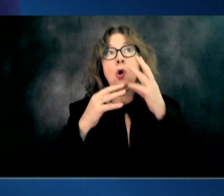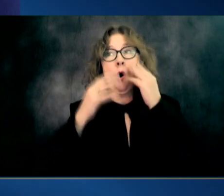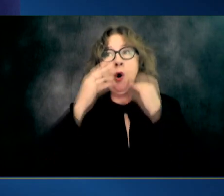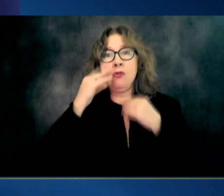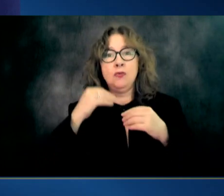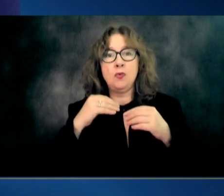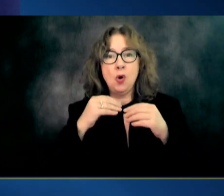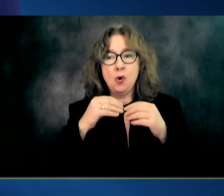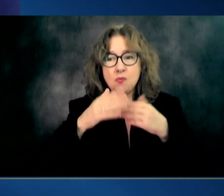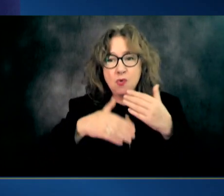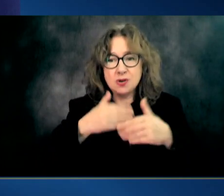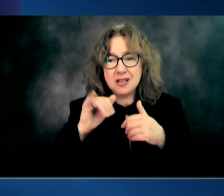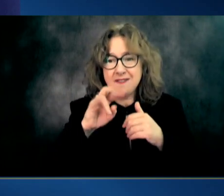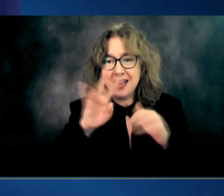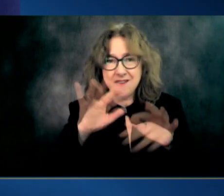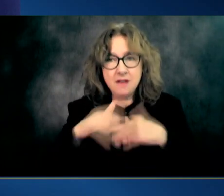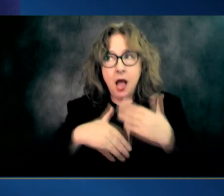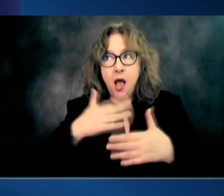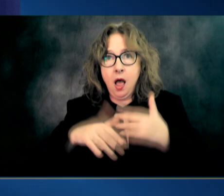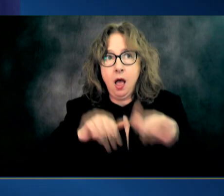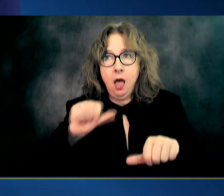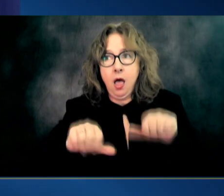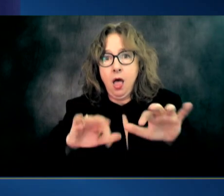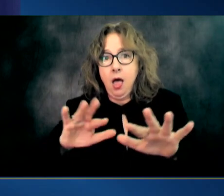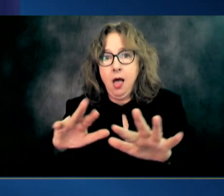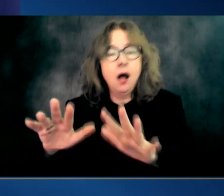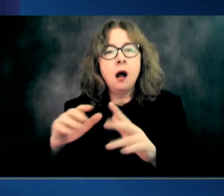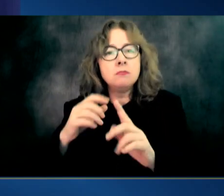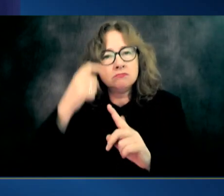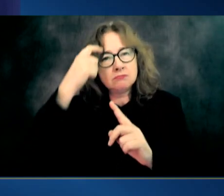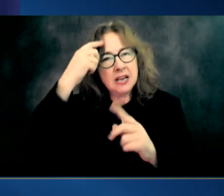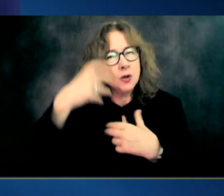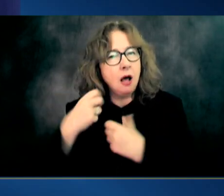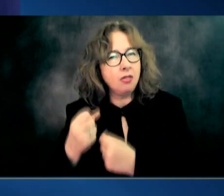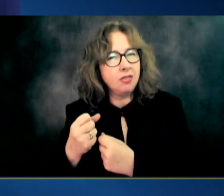I wondered if the two of you could talk a little bit about your mental health and wellbeing and